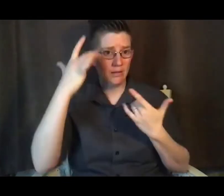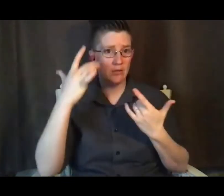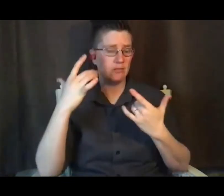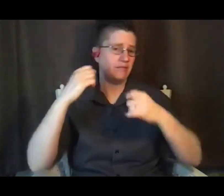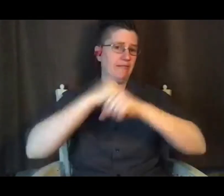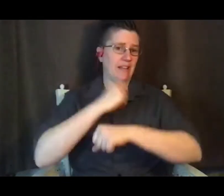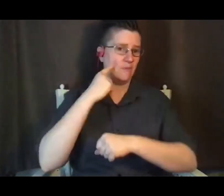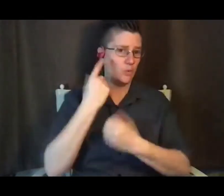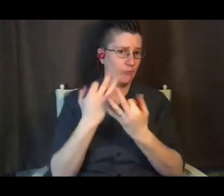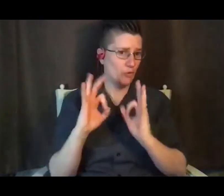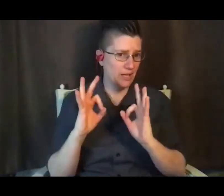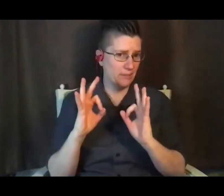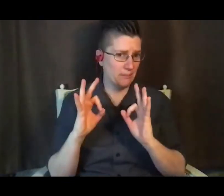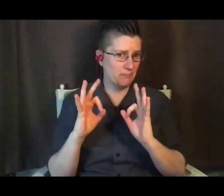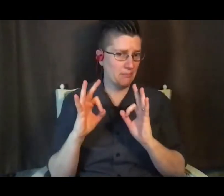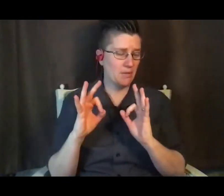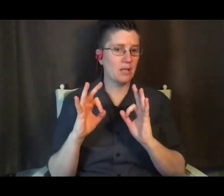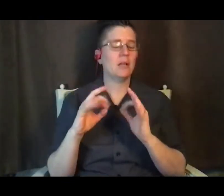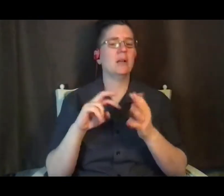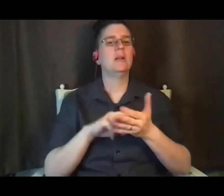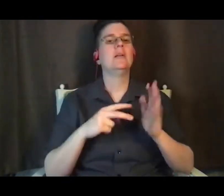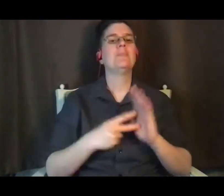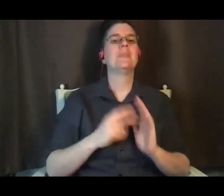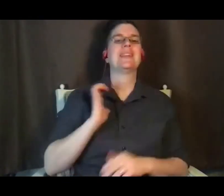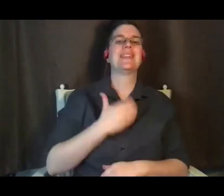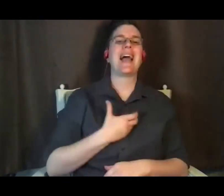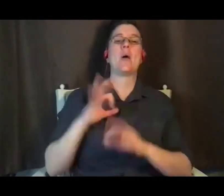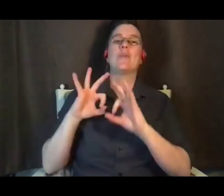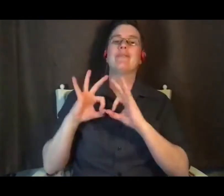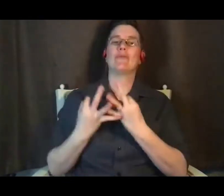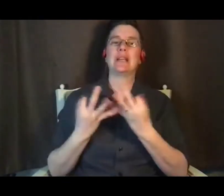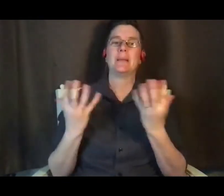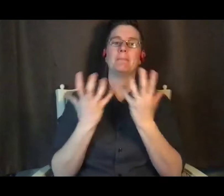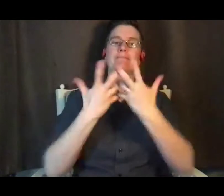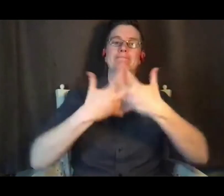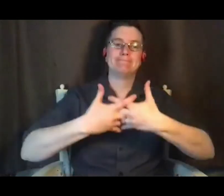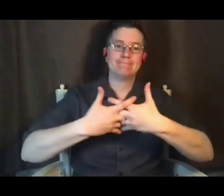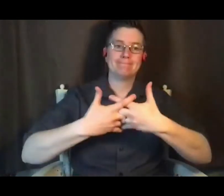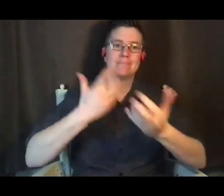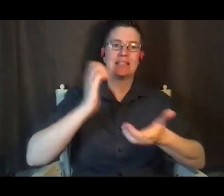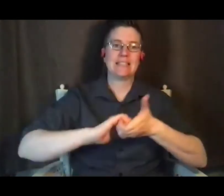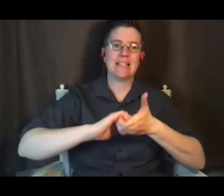therefore our freedom is connected to that solidarity is not an option but a necessity